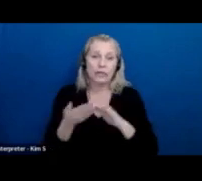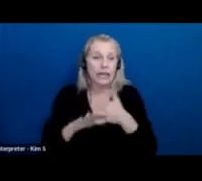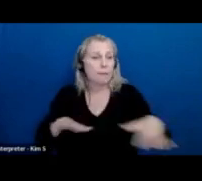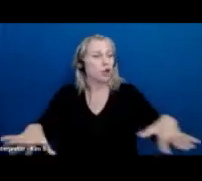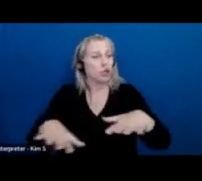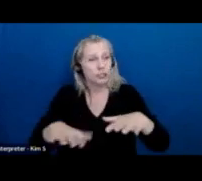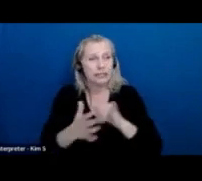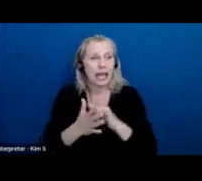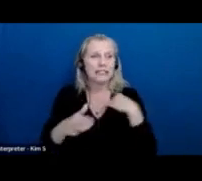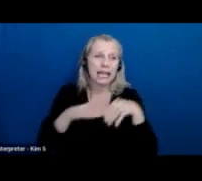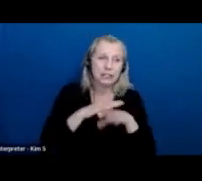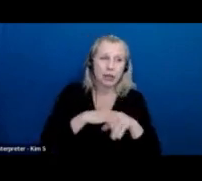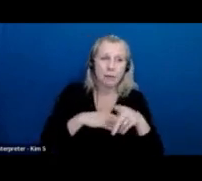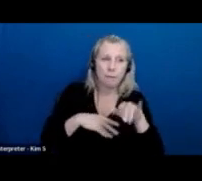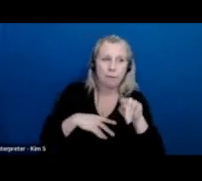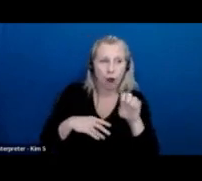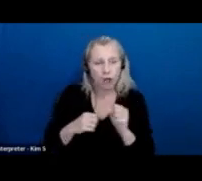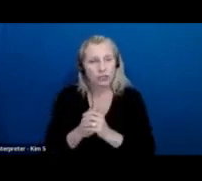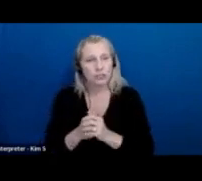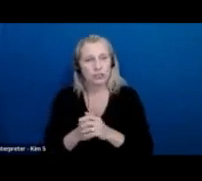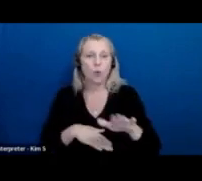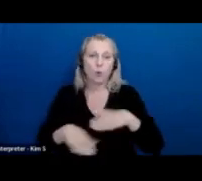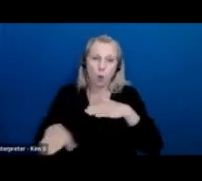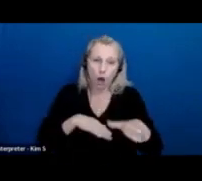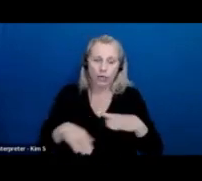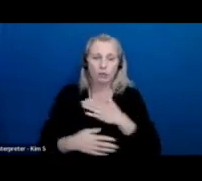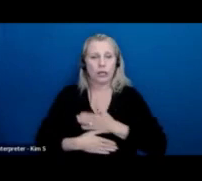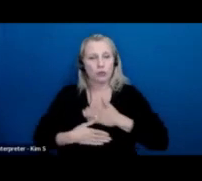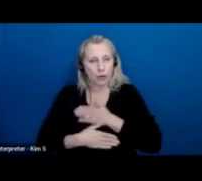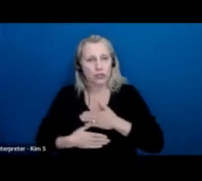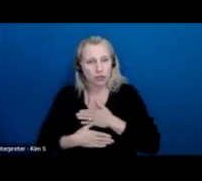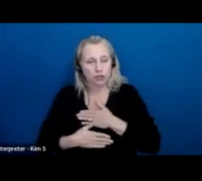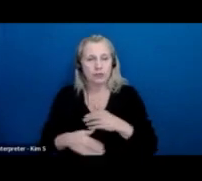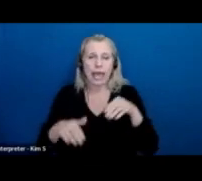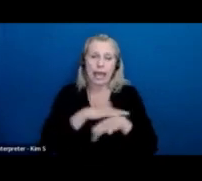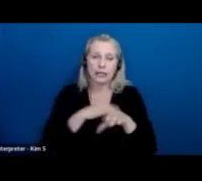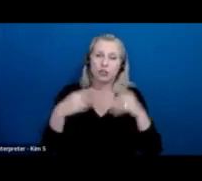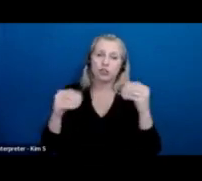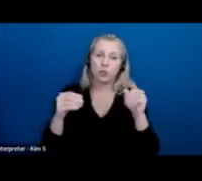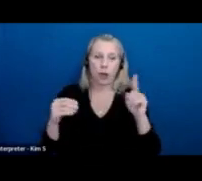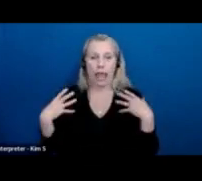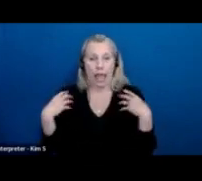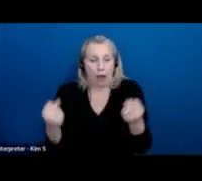parks and safe sidewalks for walking and recreation. Access to stores where healthy food is always affordable and available,